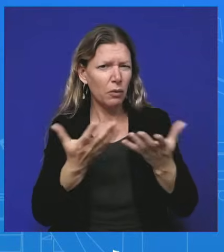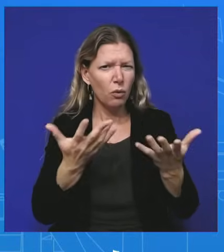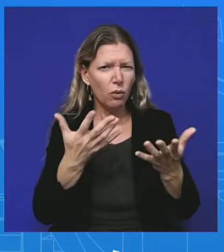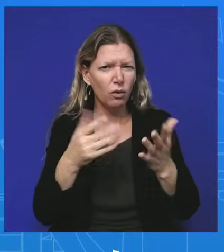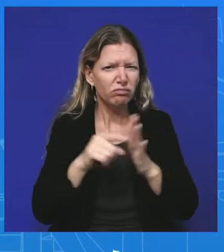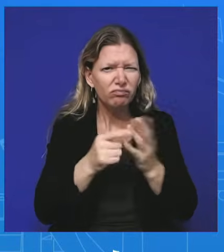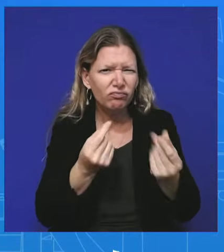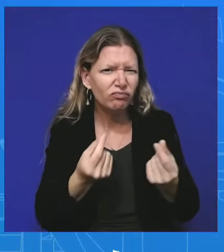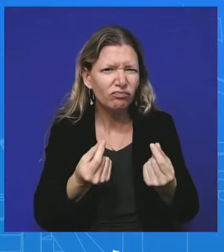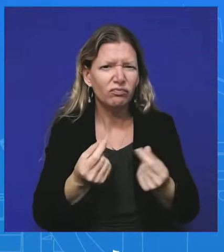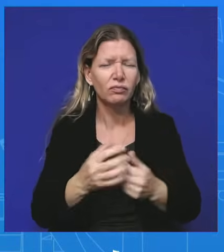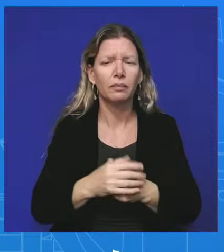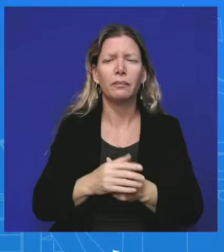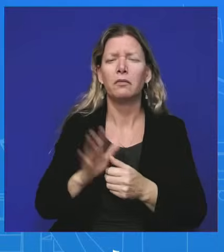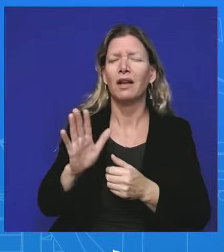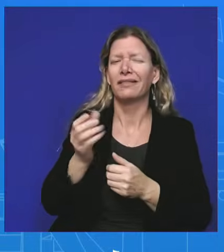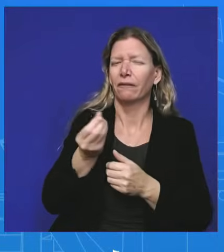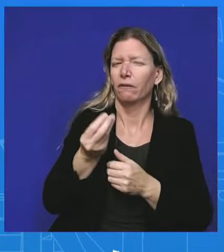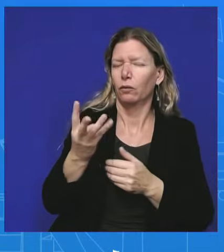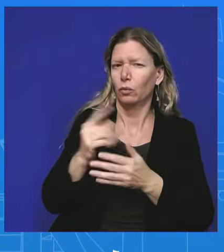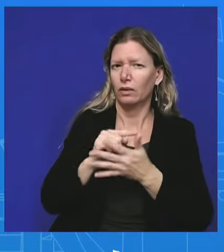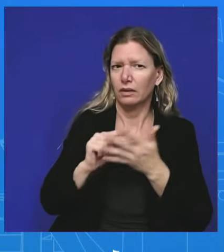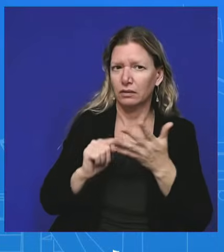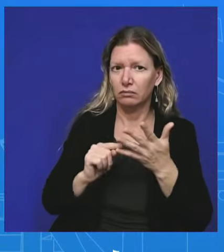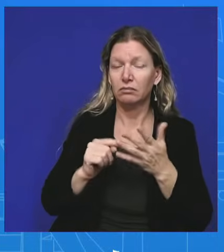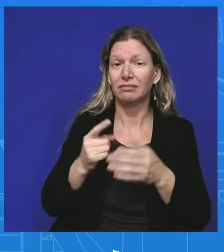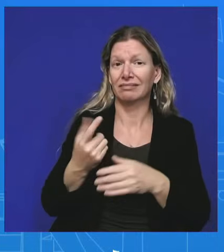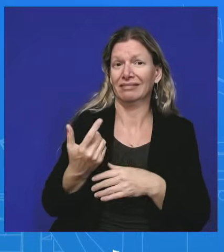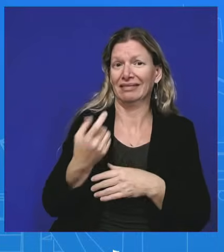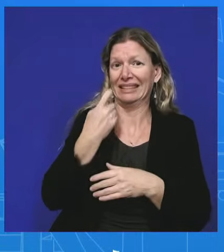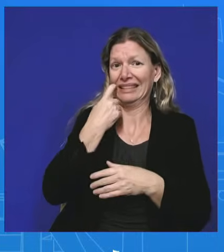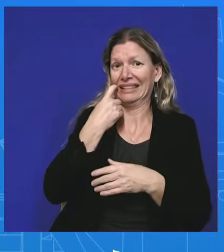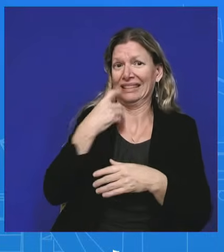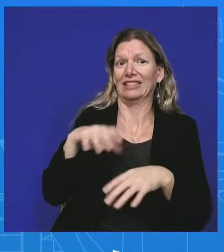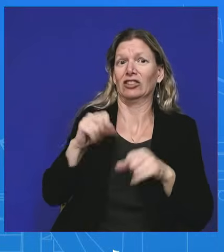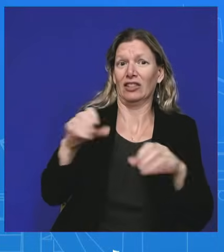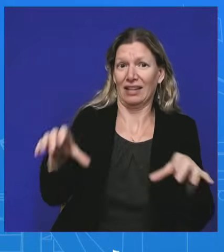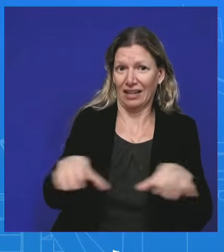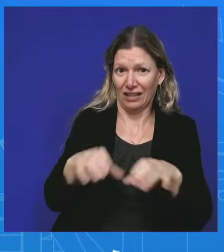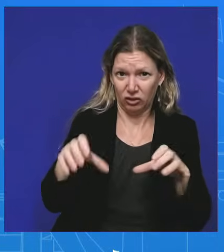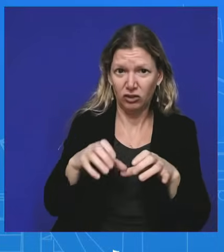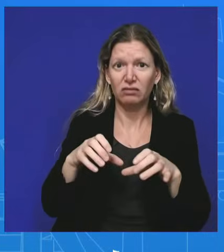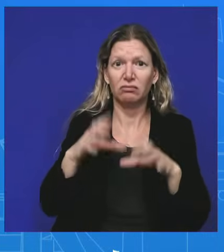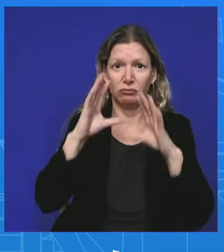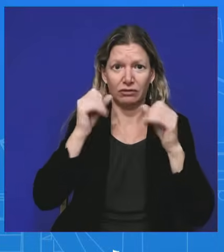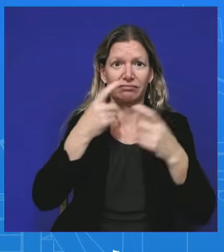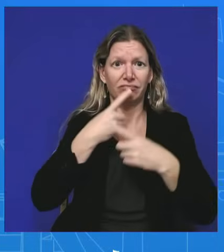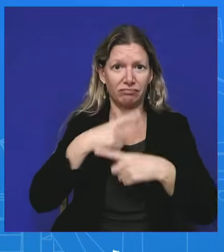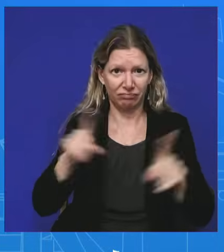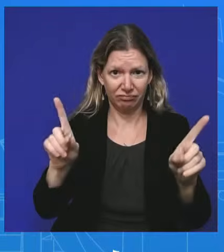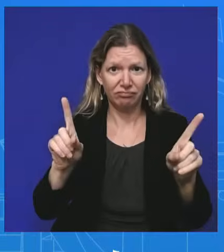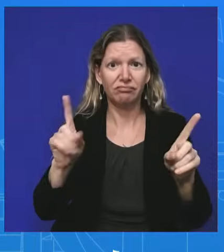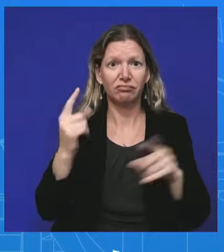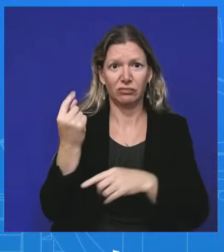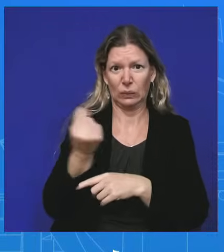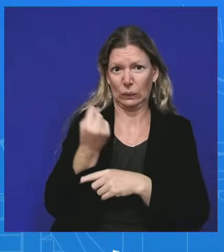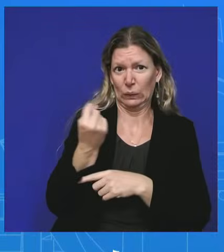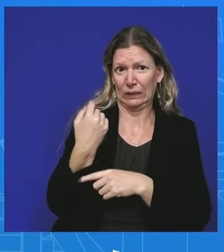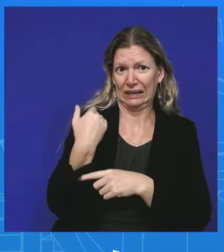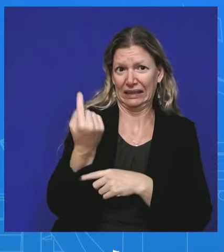to make sure there was a level playing field, because he knows that Americans can -- can outcompete anyone just as long as that competition is fair, right?